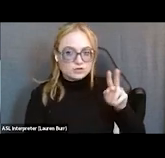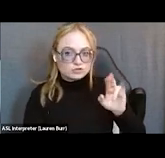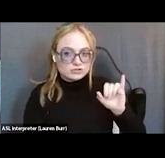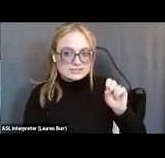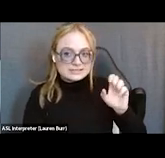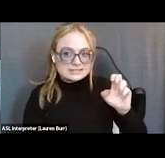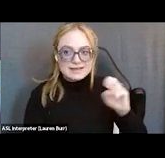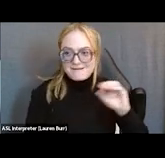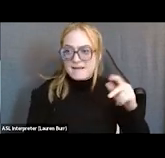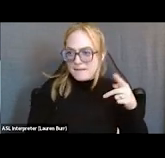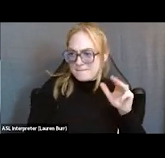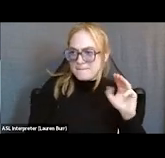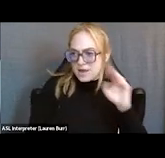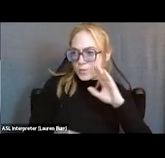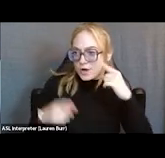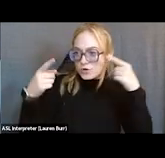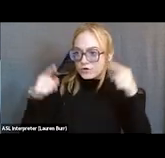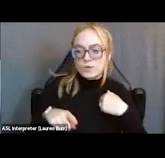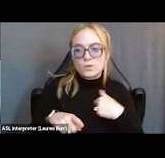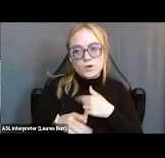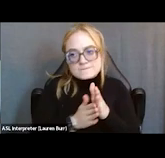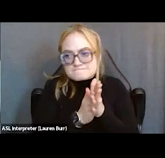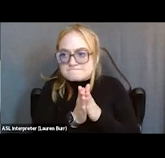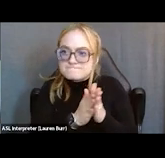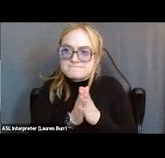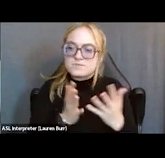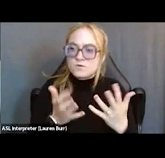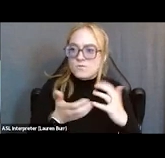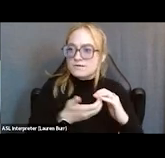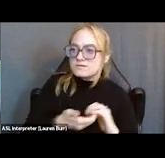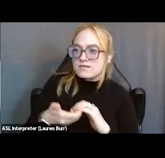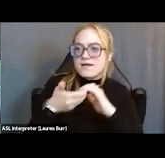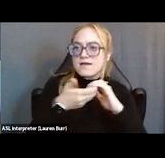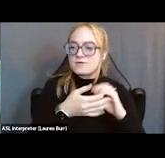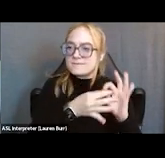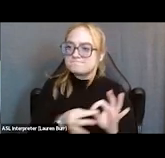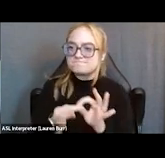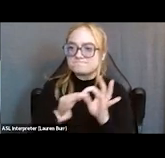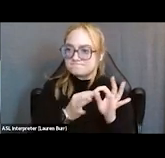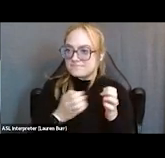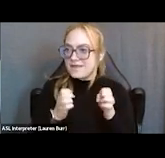to SSA and DDS for the collaborative efforts that they, you know, bring to the table and continue